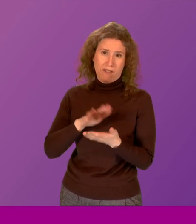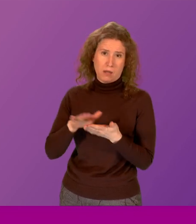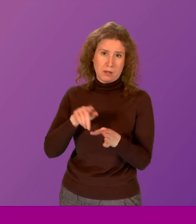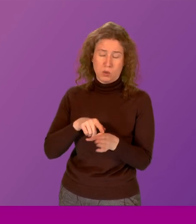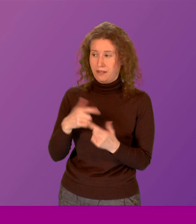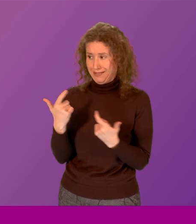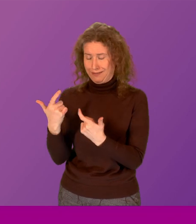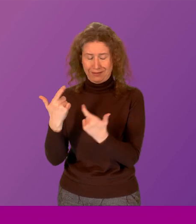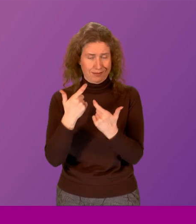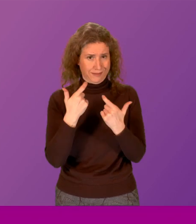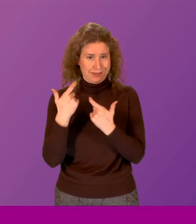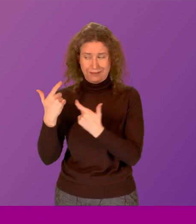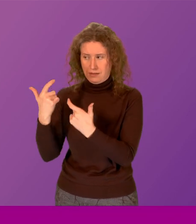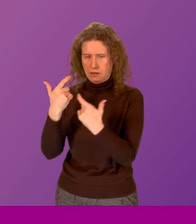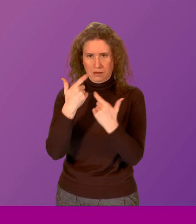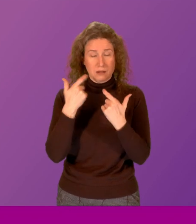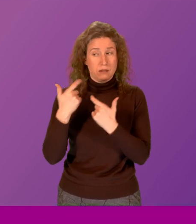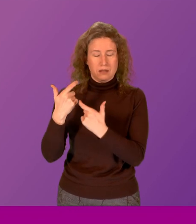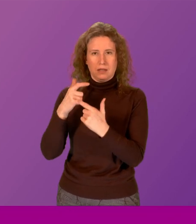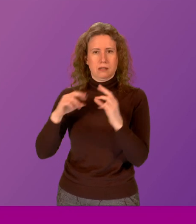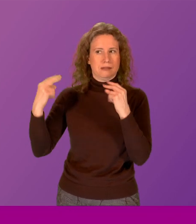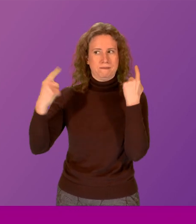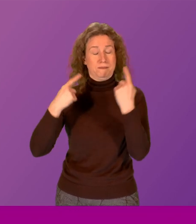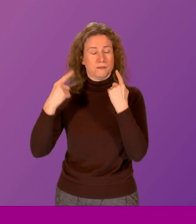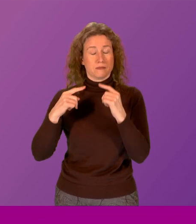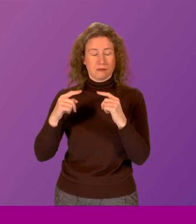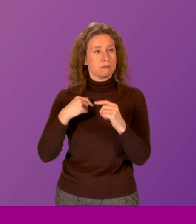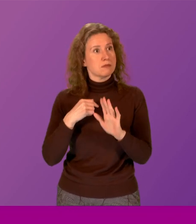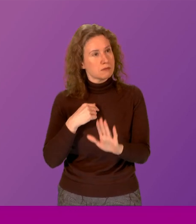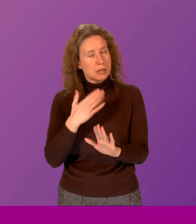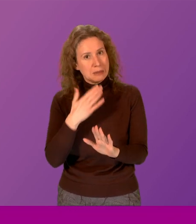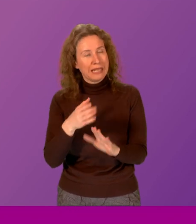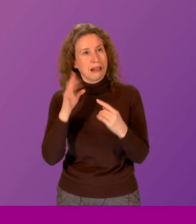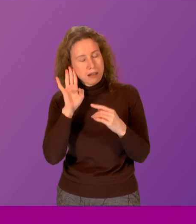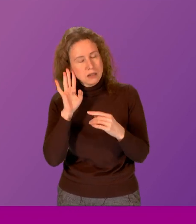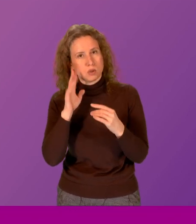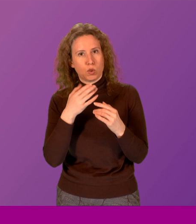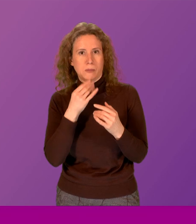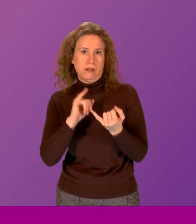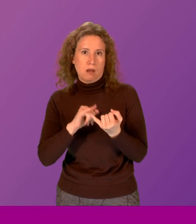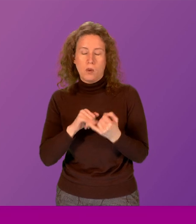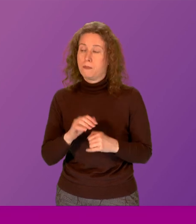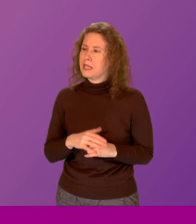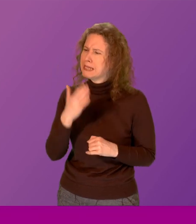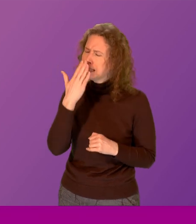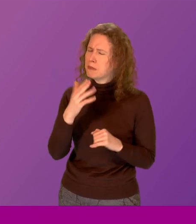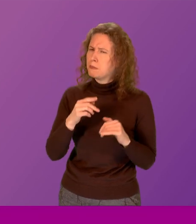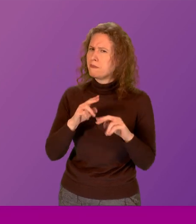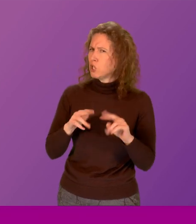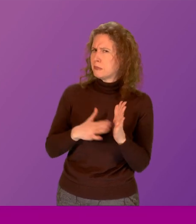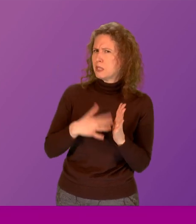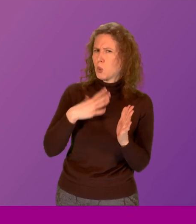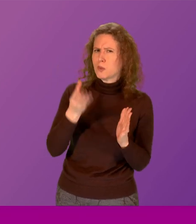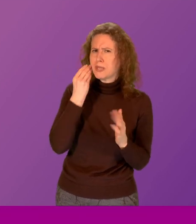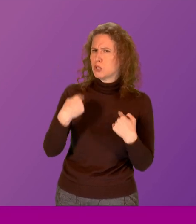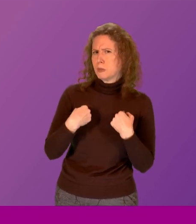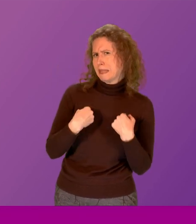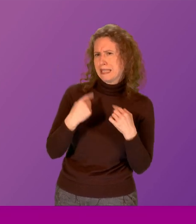He does not seem to want to listen to me or to experts or business leaders across Scotland,